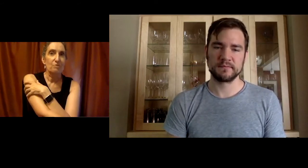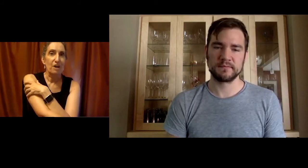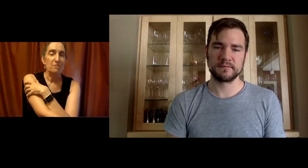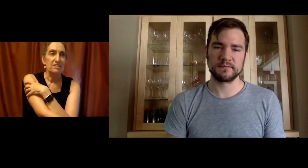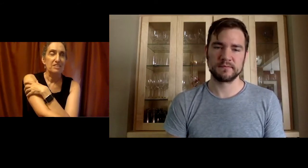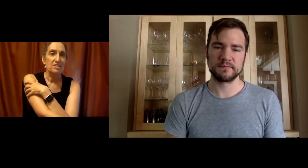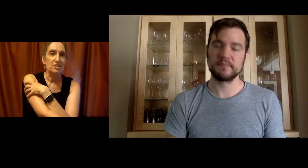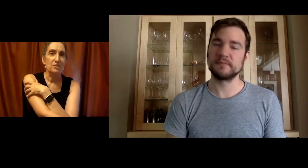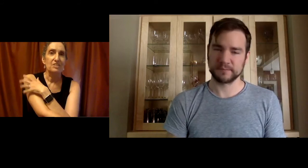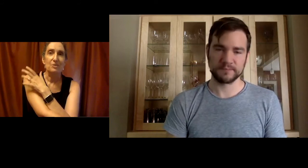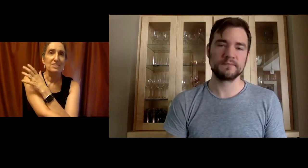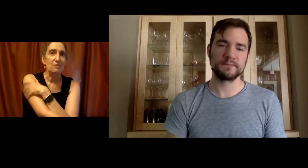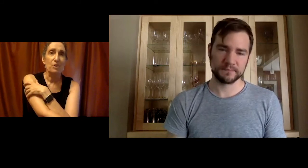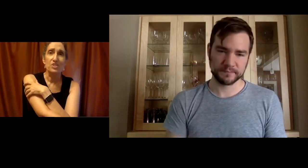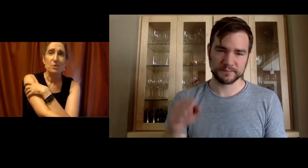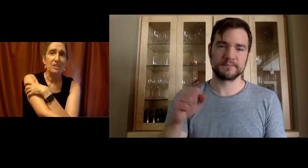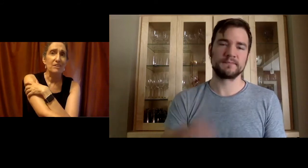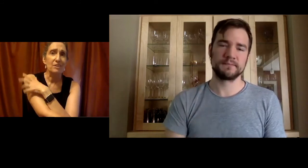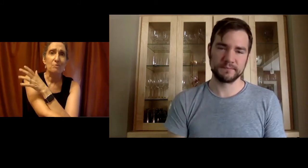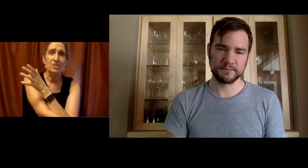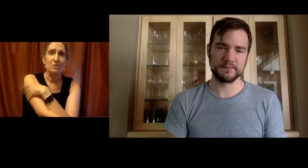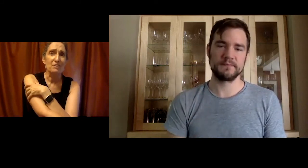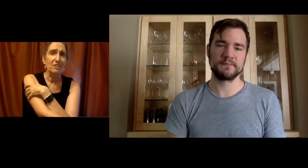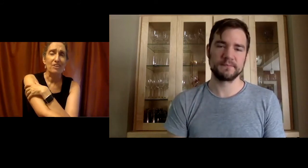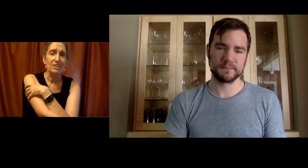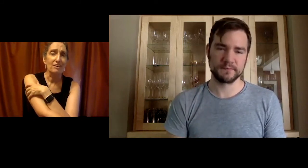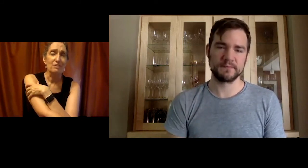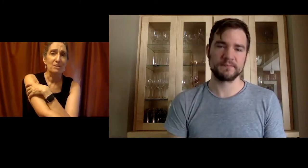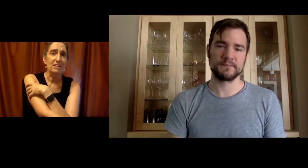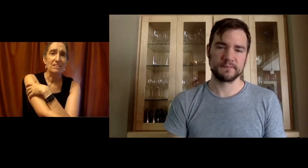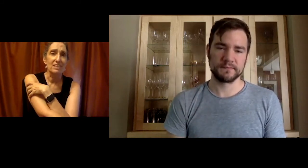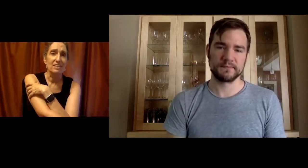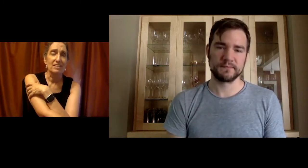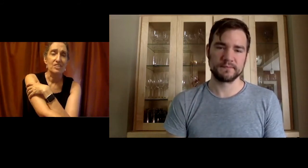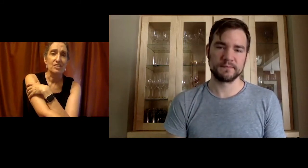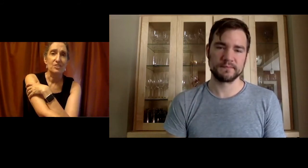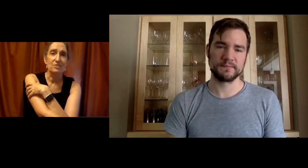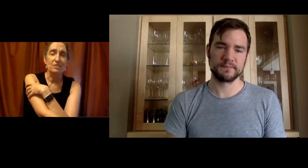we've got places to do it. So it's like one show a year, one show every other year is plenty to do.